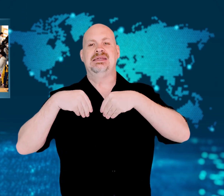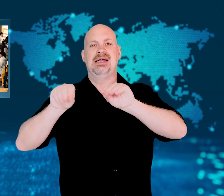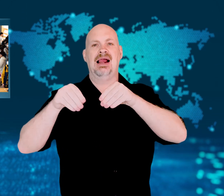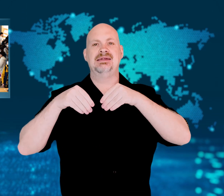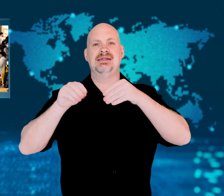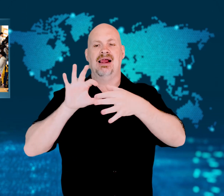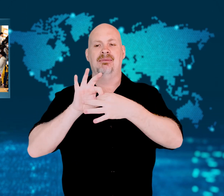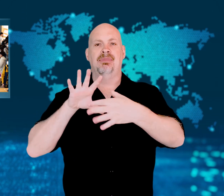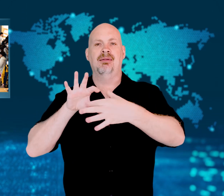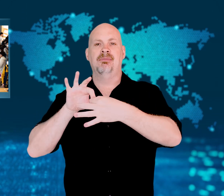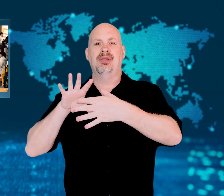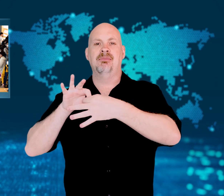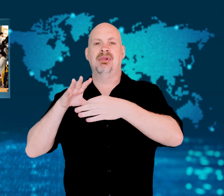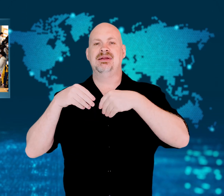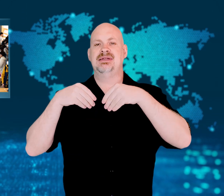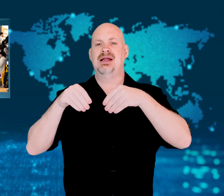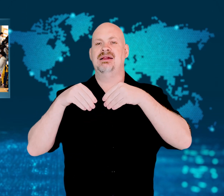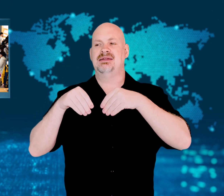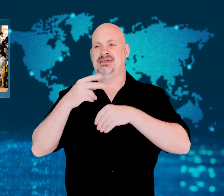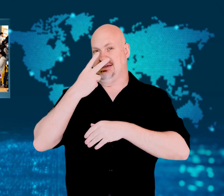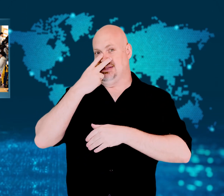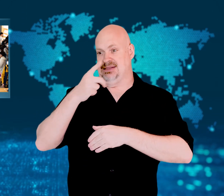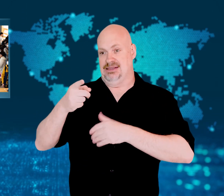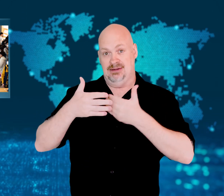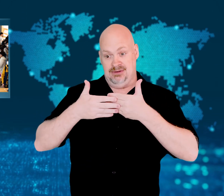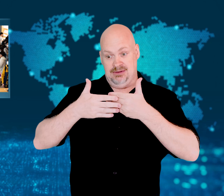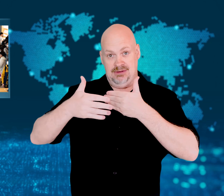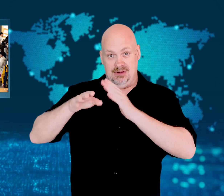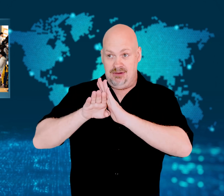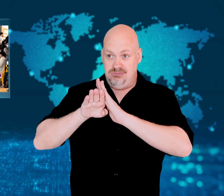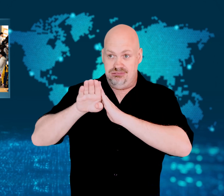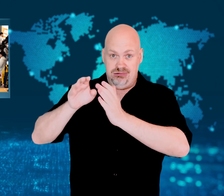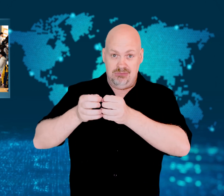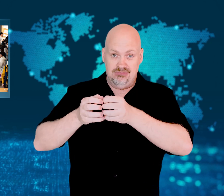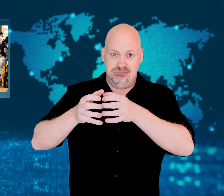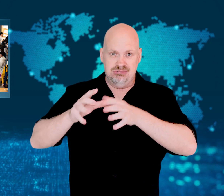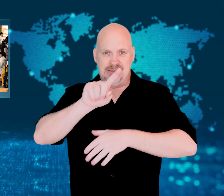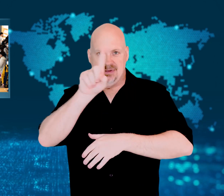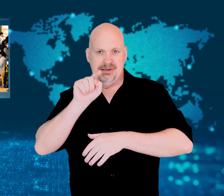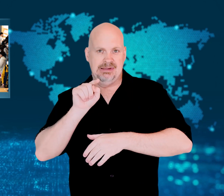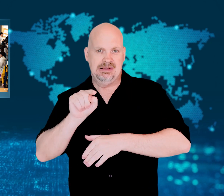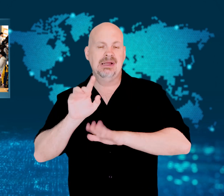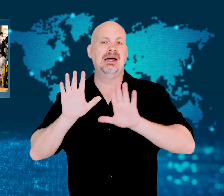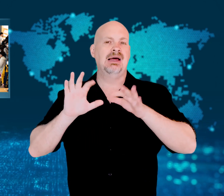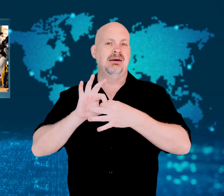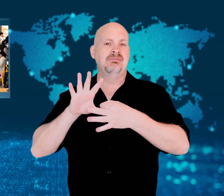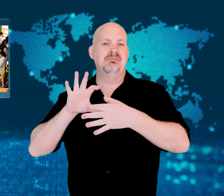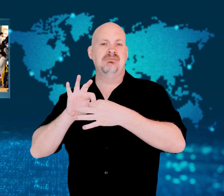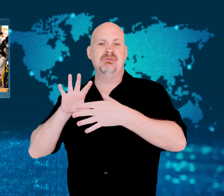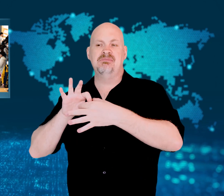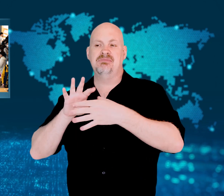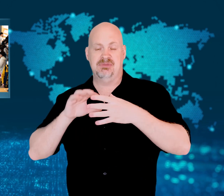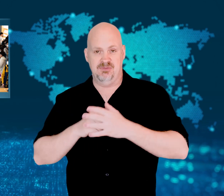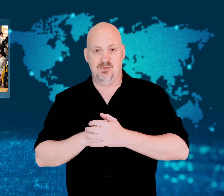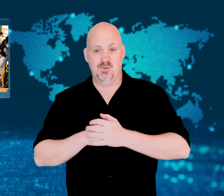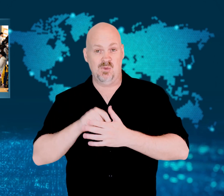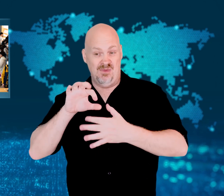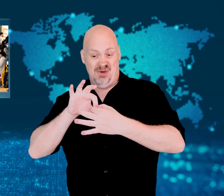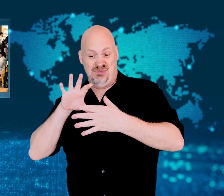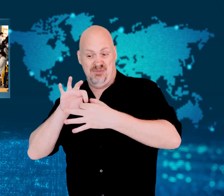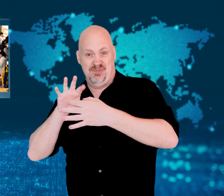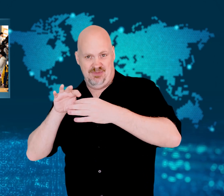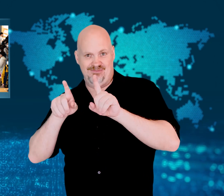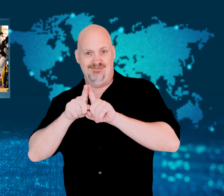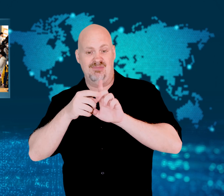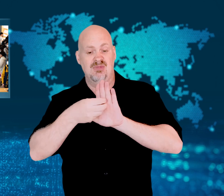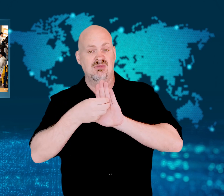Investors have now begun to sell shares in tech firms to take on investments that